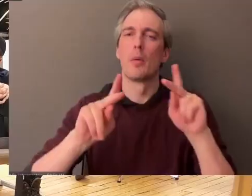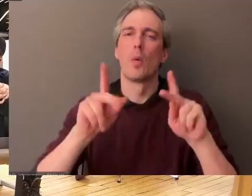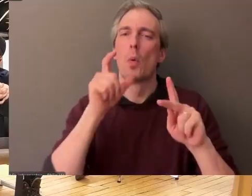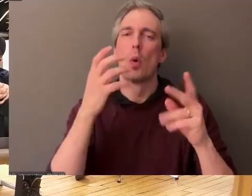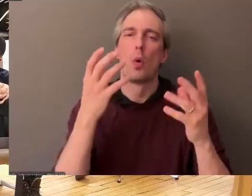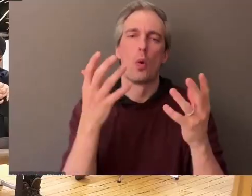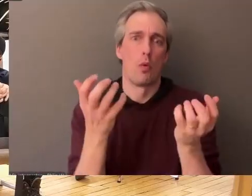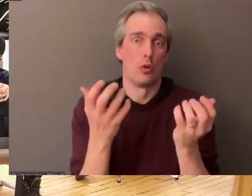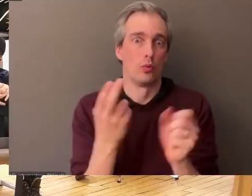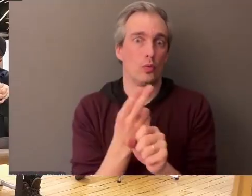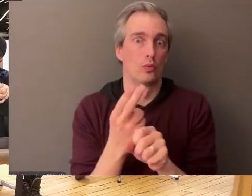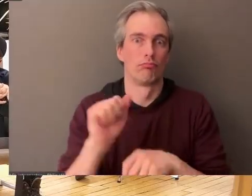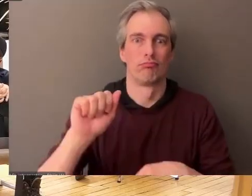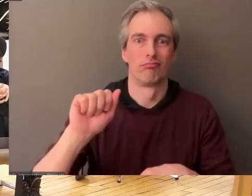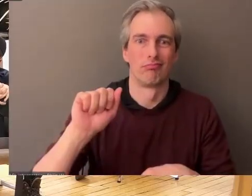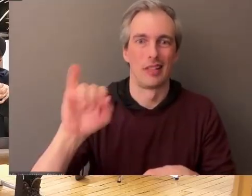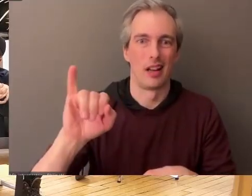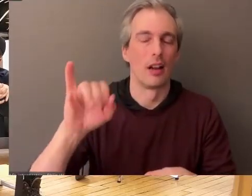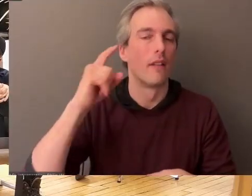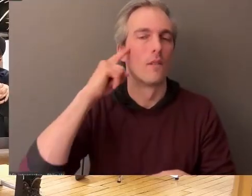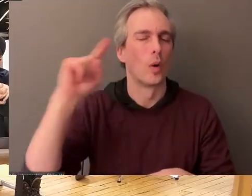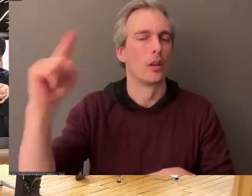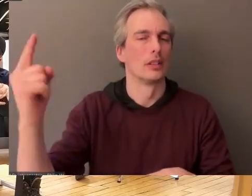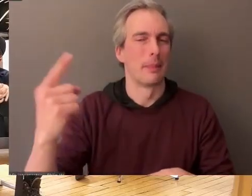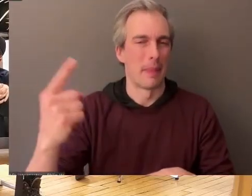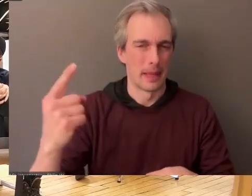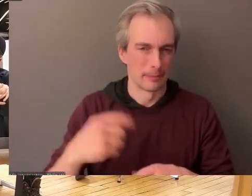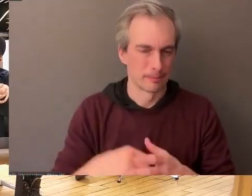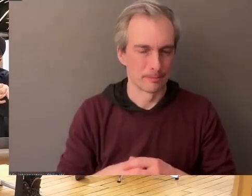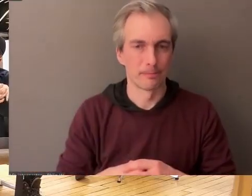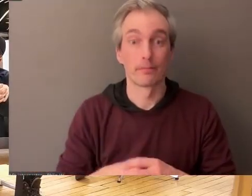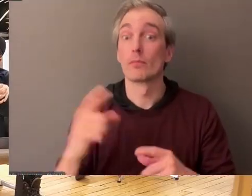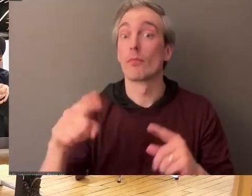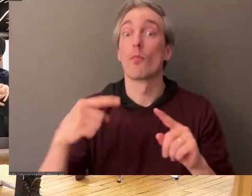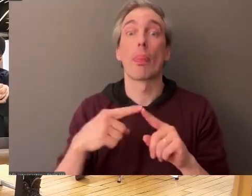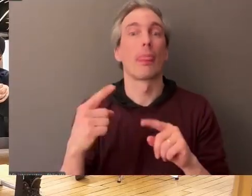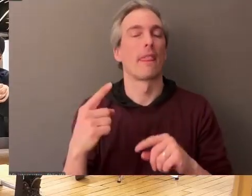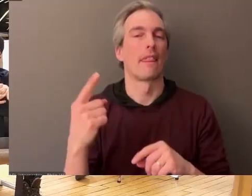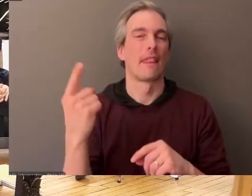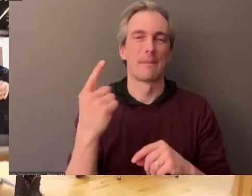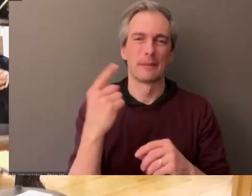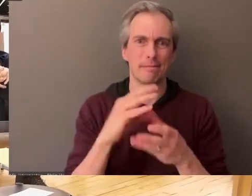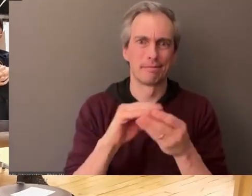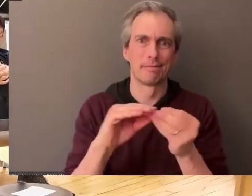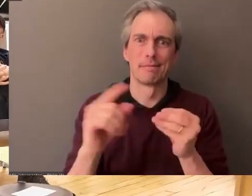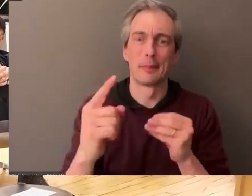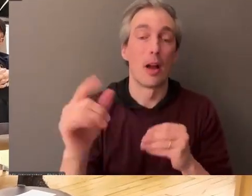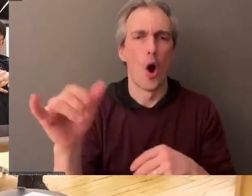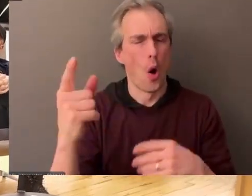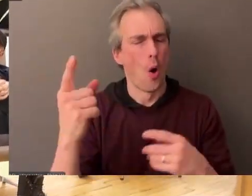When someone says... Yeah, of course. We'll put accessible acceptance criteria. We'll get AI to do it.